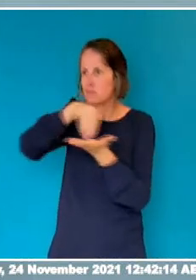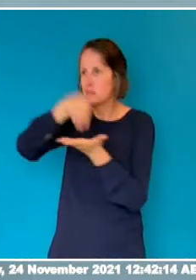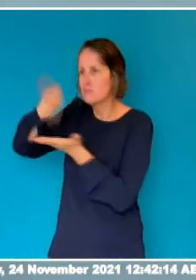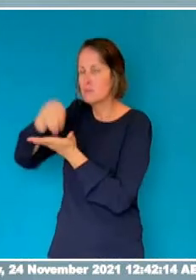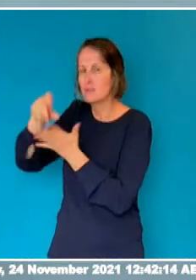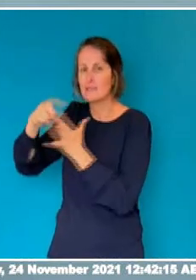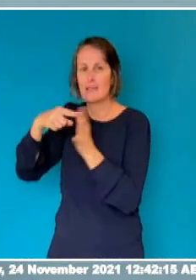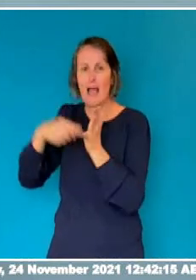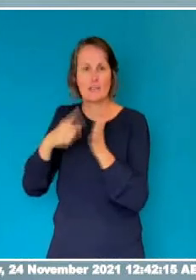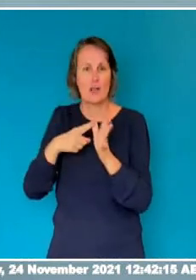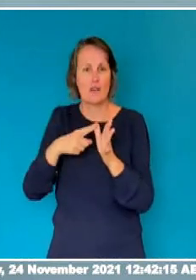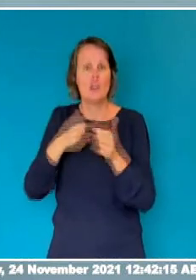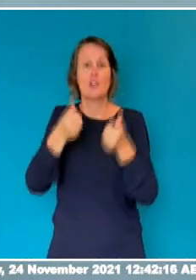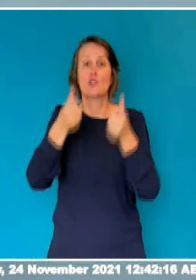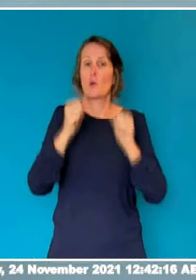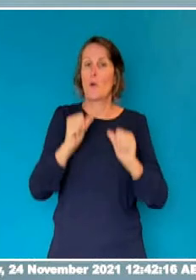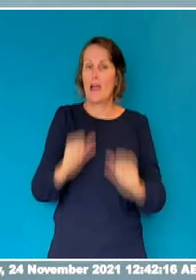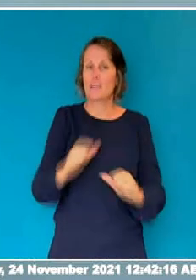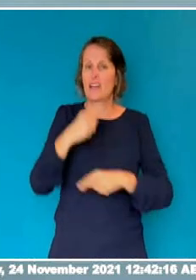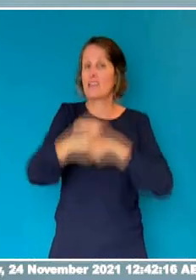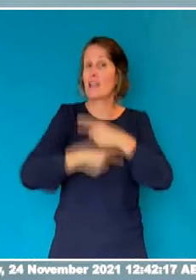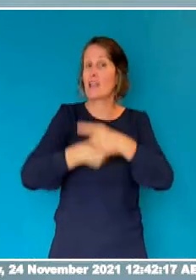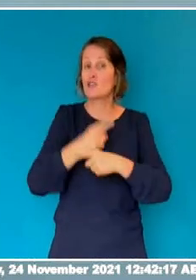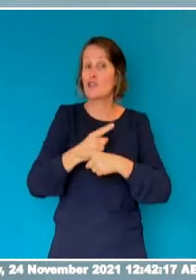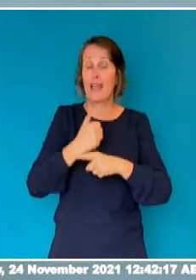diversity inclusion strategy next year, plugging the gap.